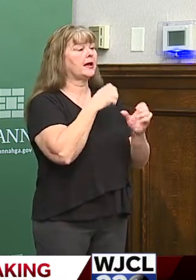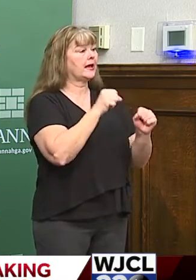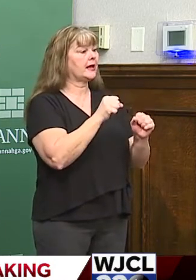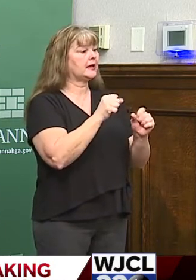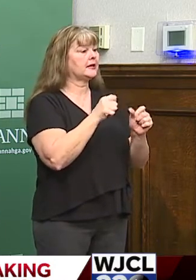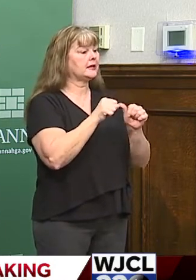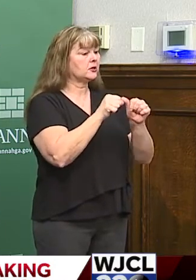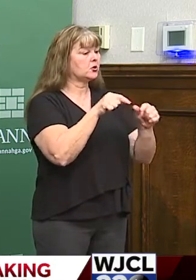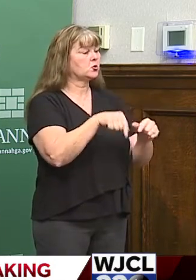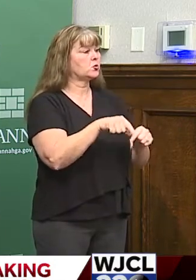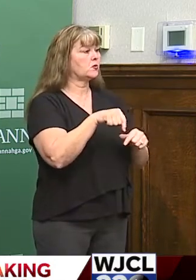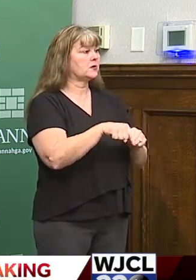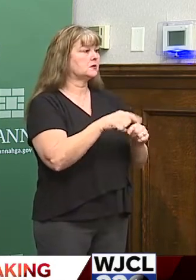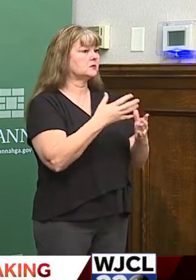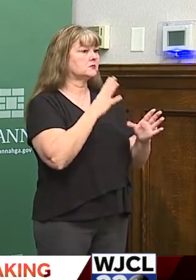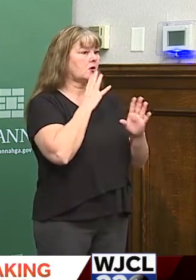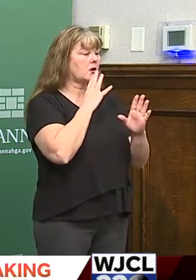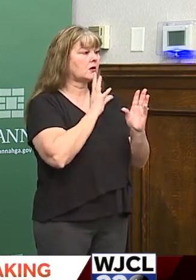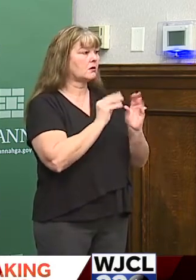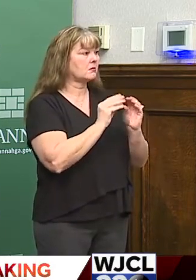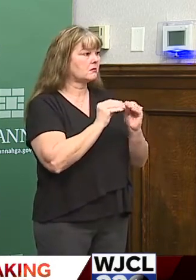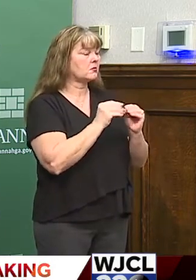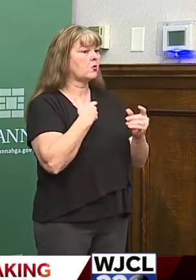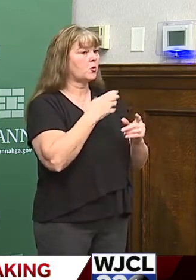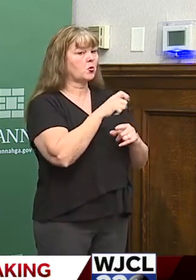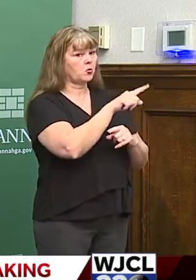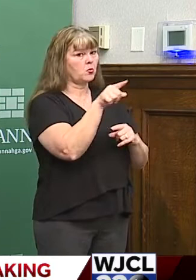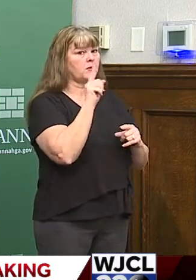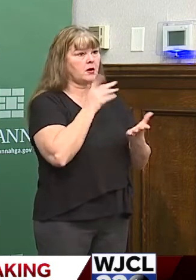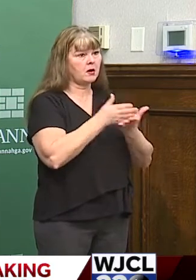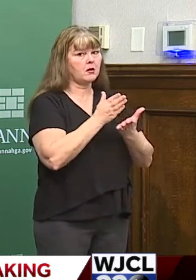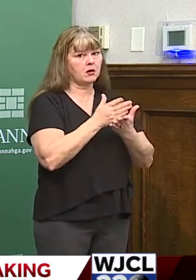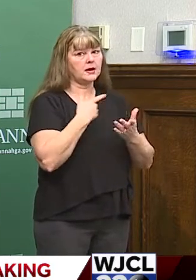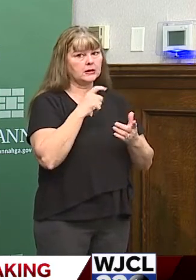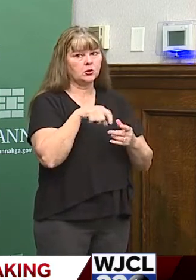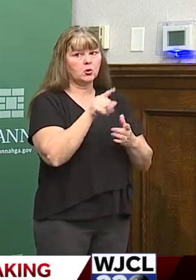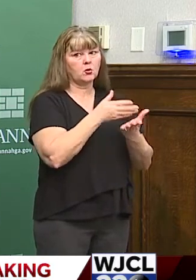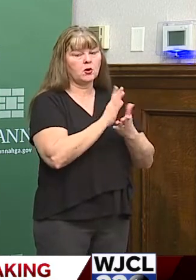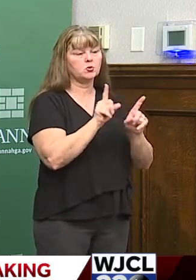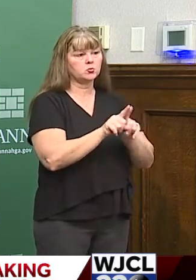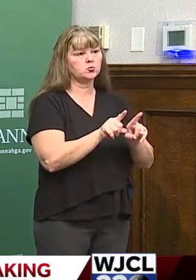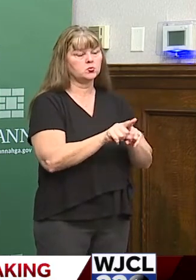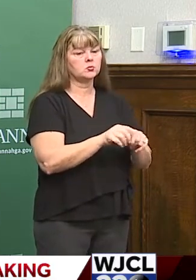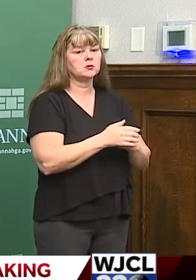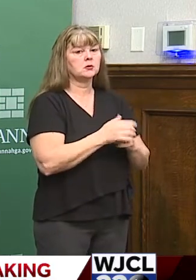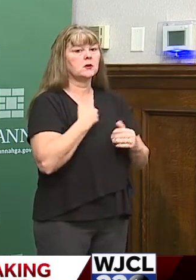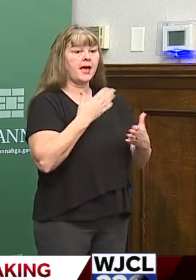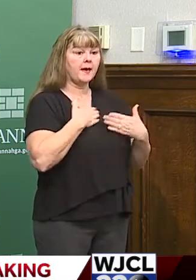AVENUES IN WHICH TO HOLD THESE TYPES OF BRIEFINGS. BECAUSE I WANT YOU TO BE OK.